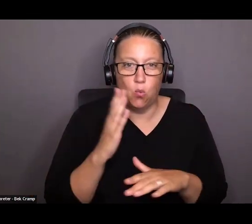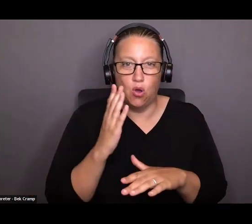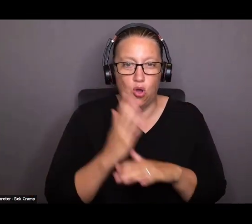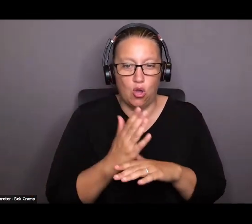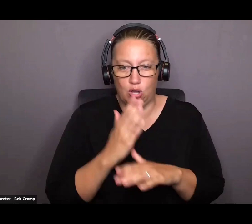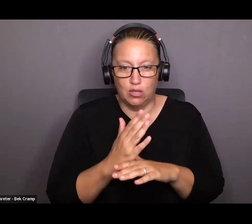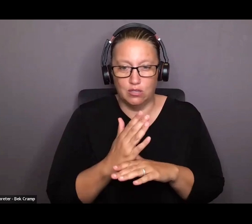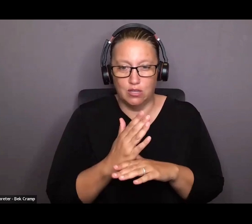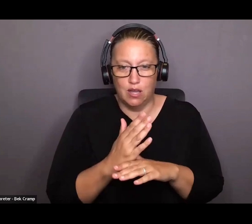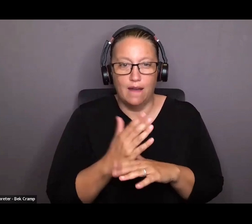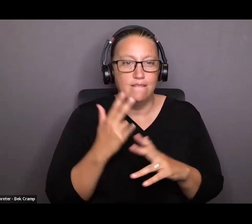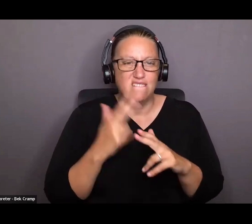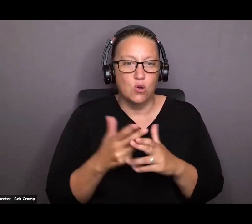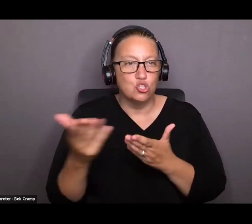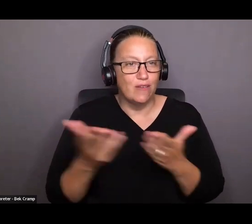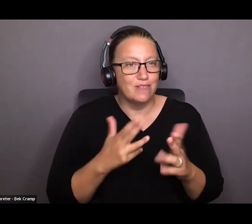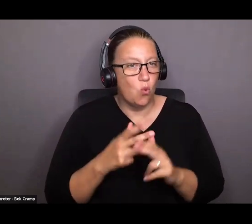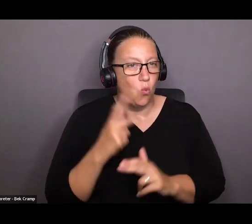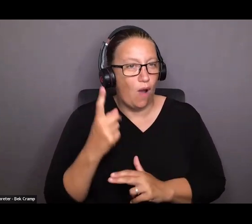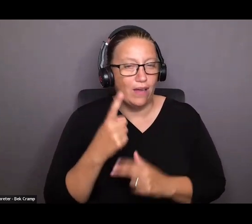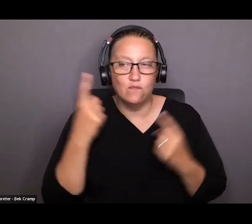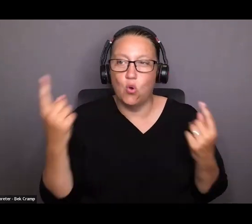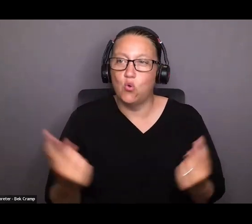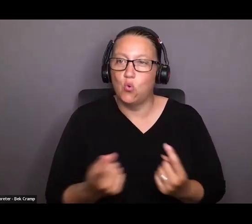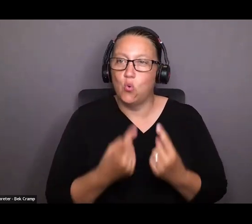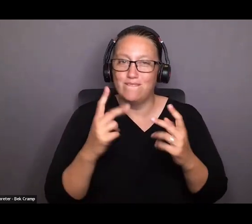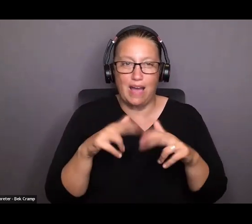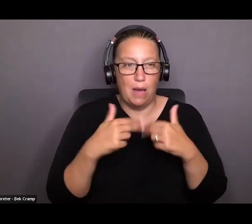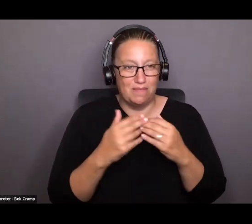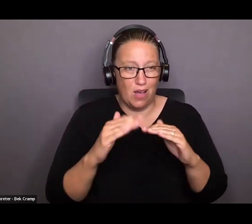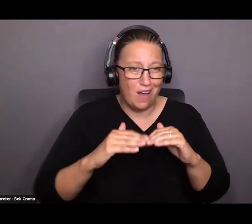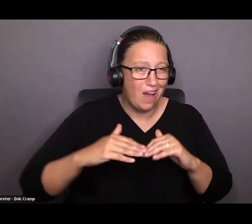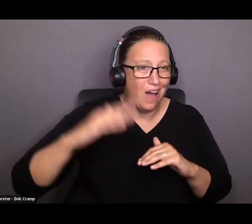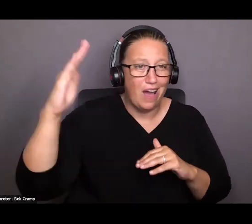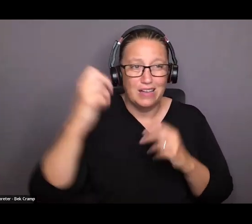of people with really high support needs have actually come up with some innovative solutions.